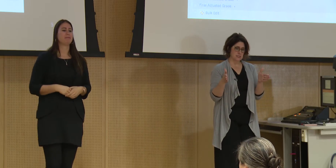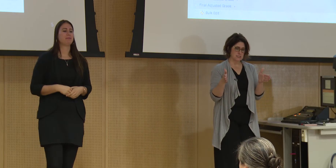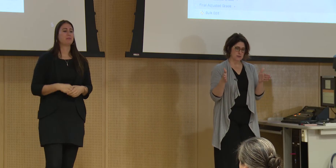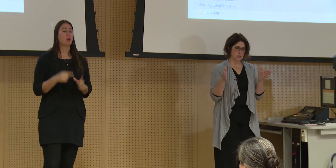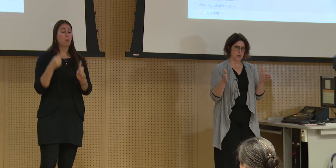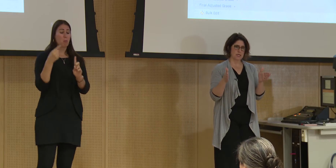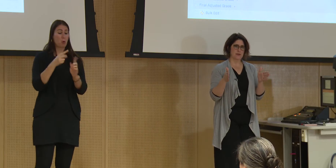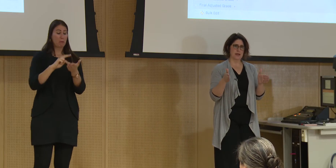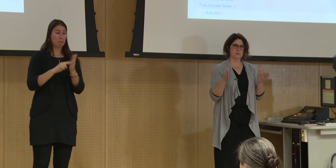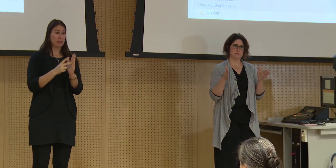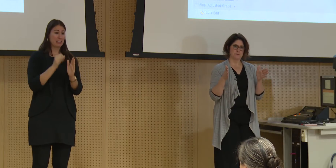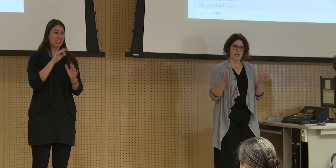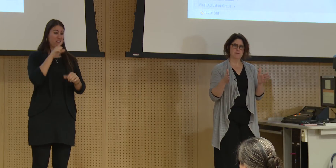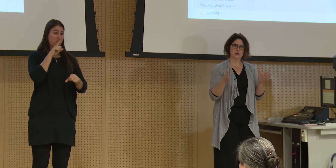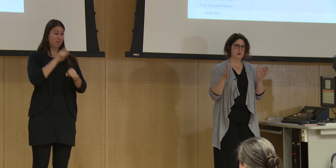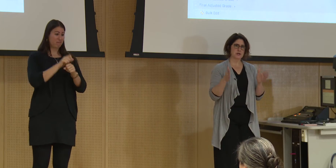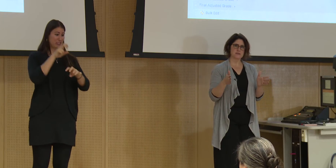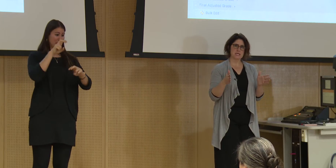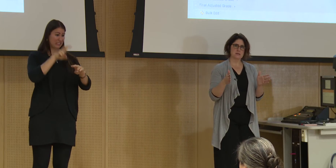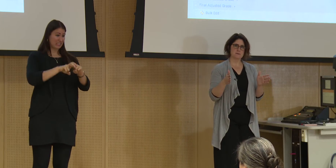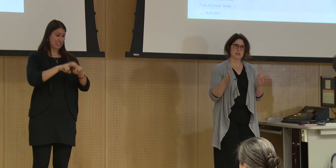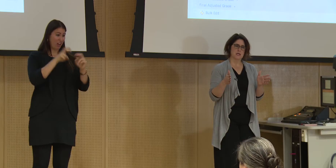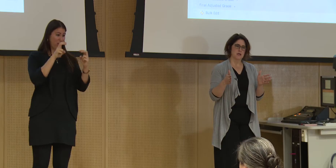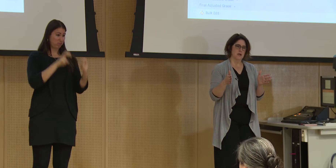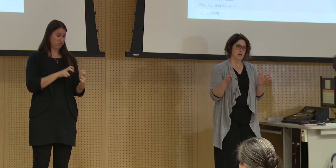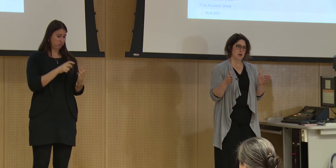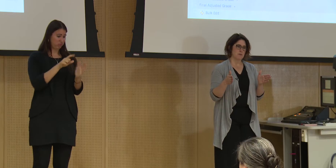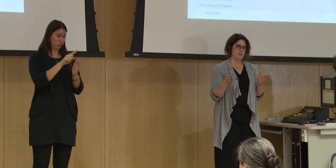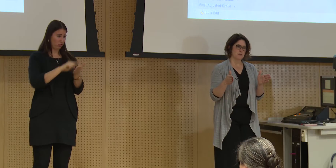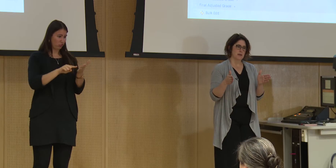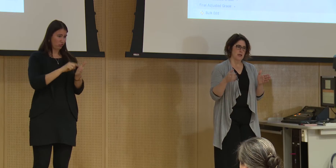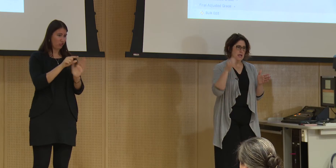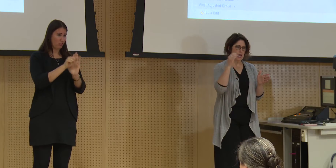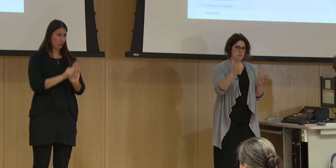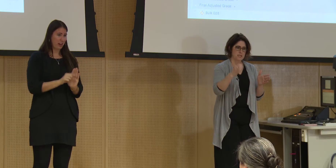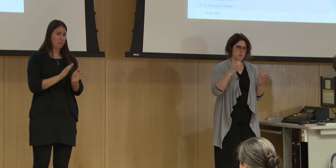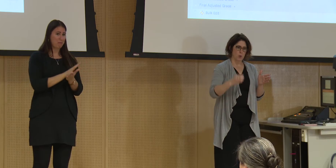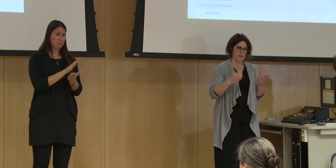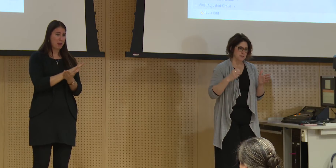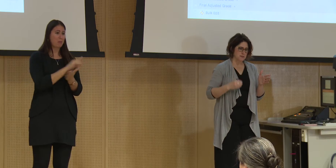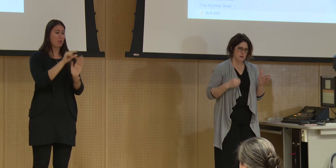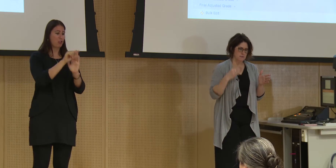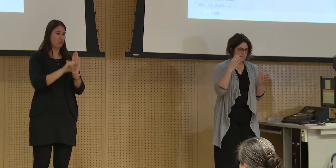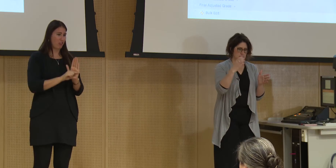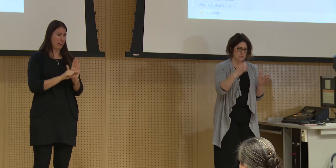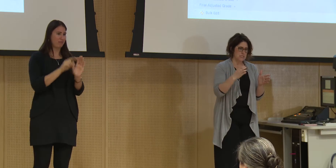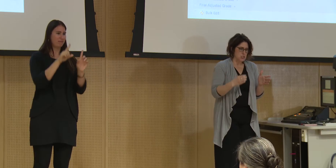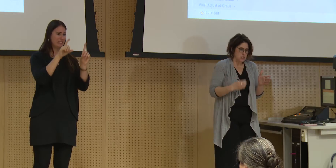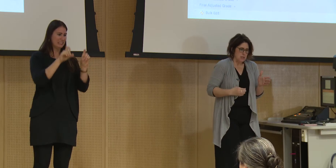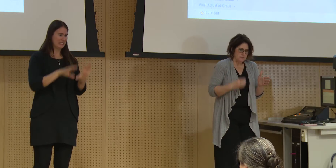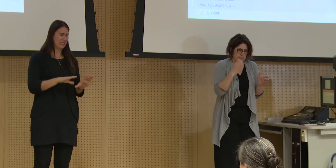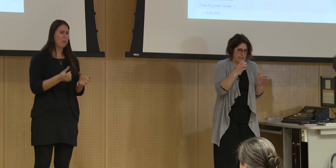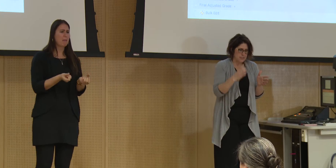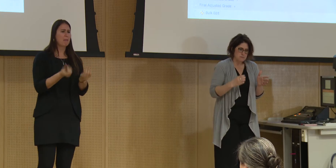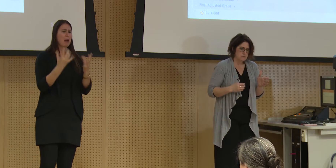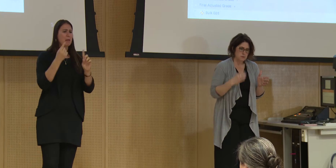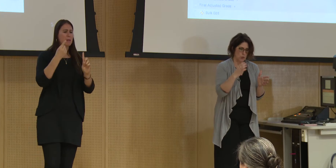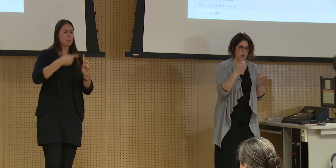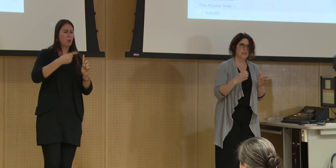and grading that paper or exam, how many points does each item or question have?